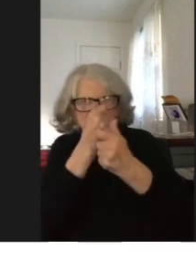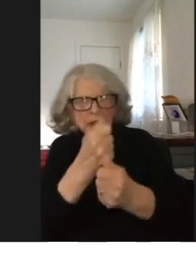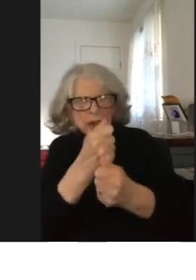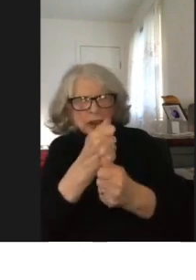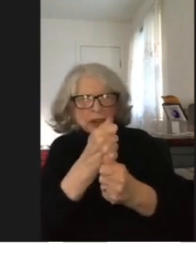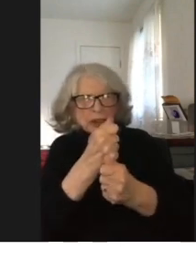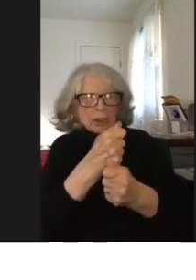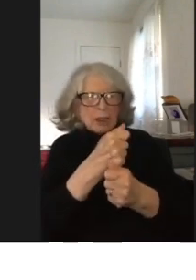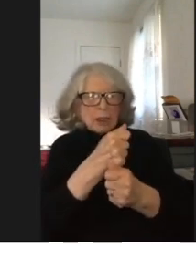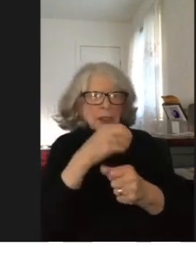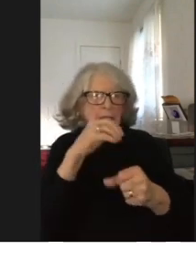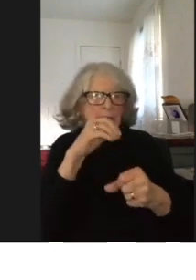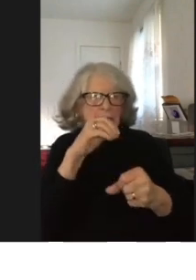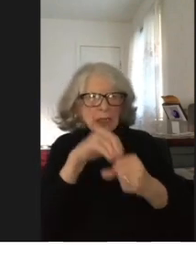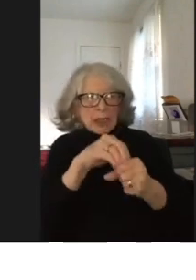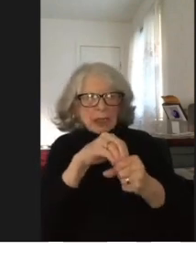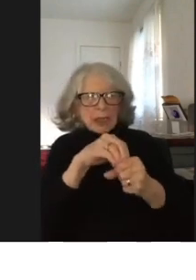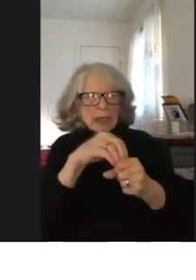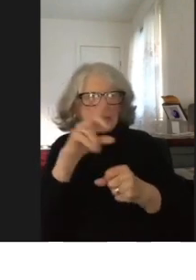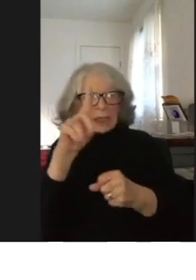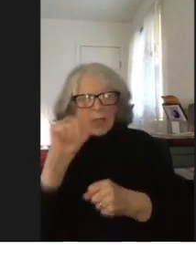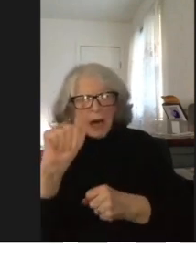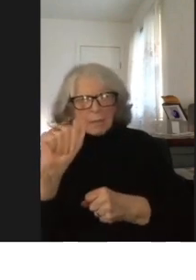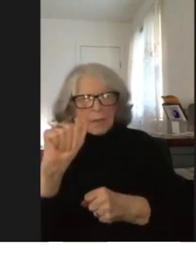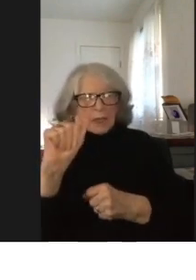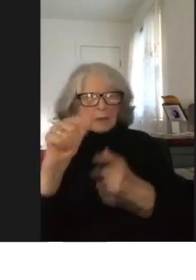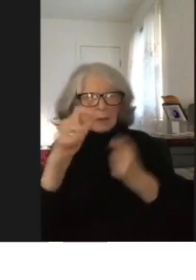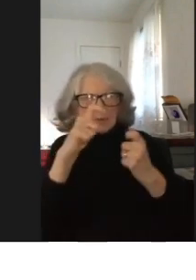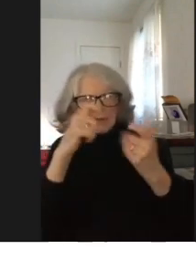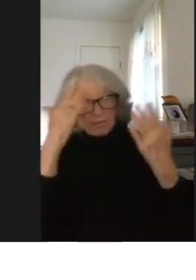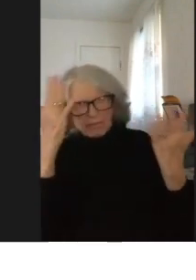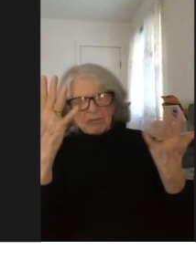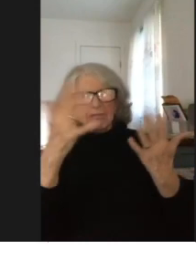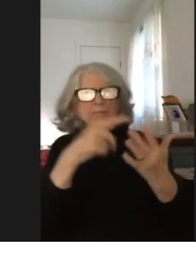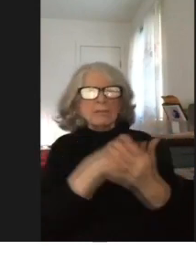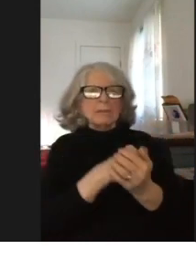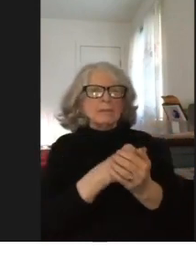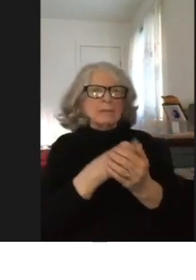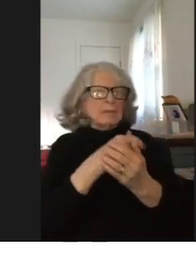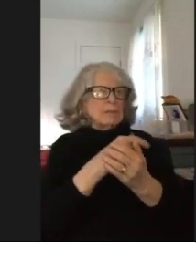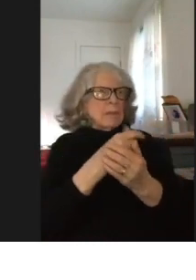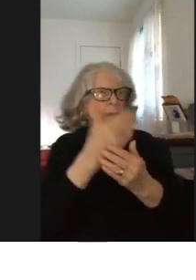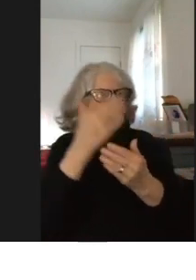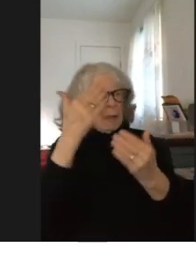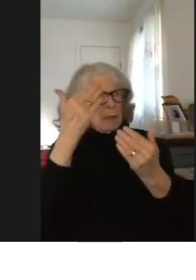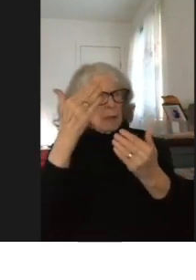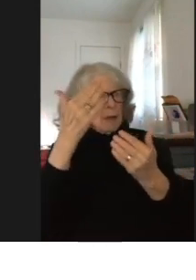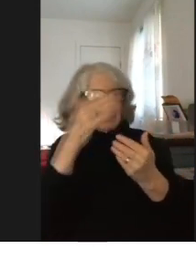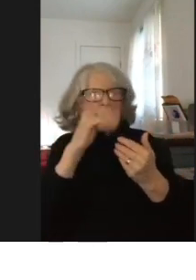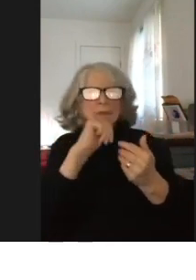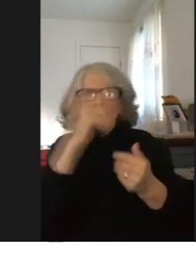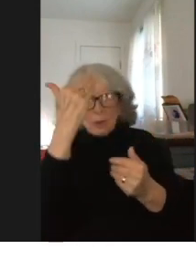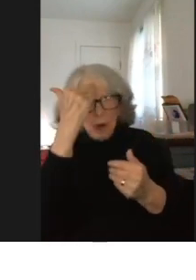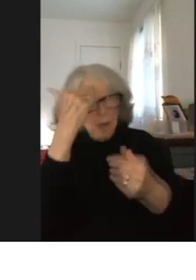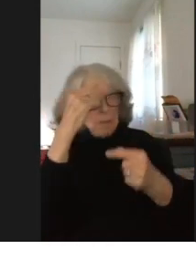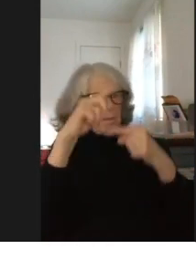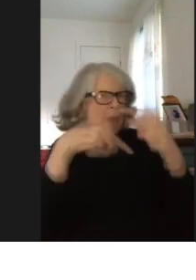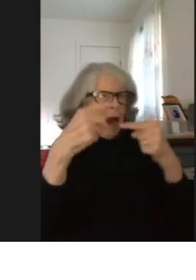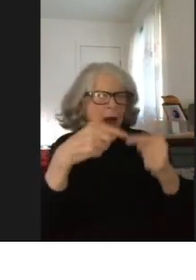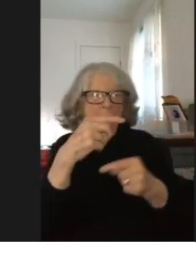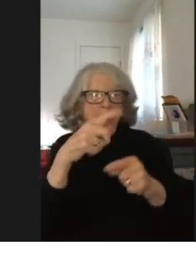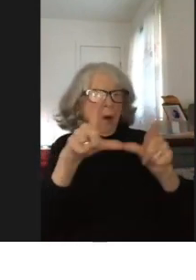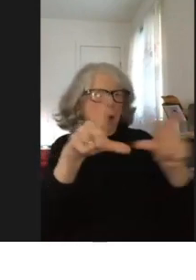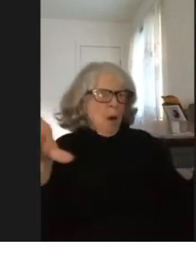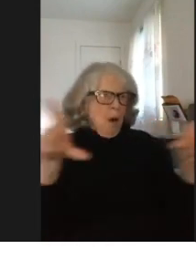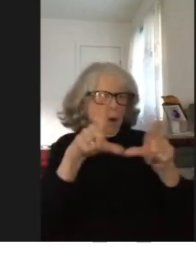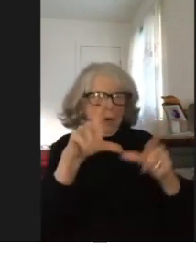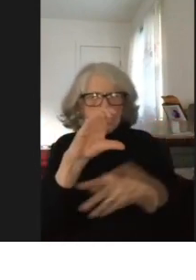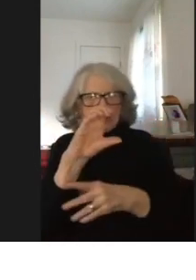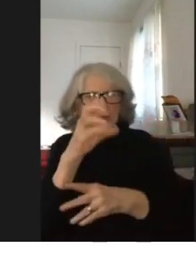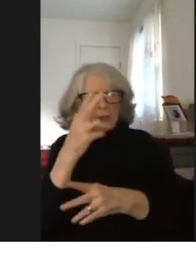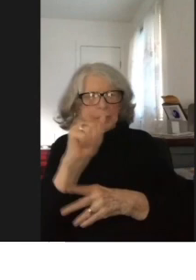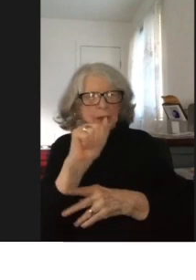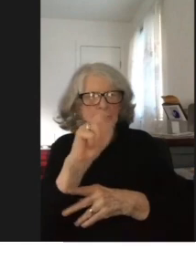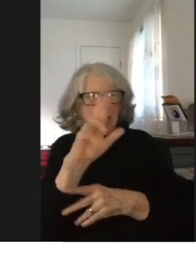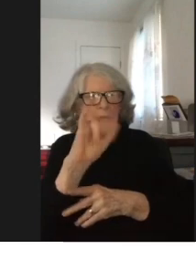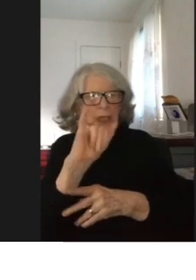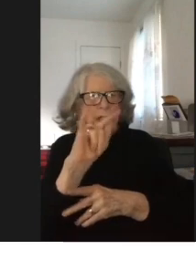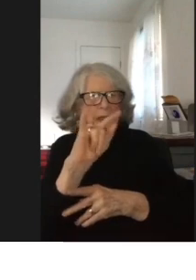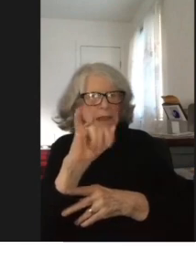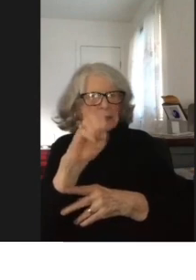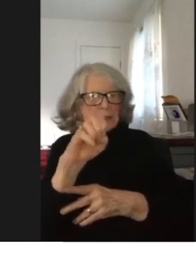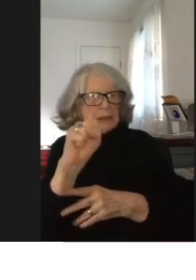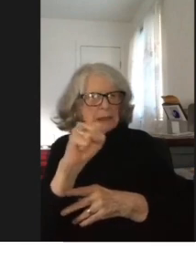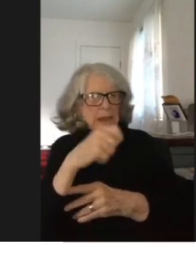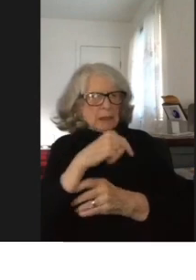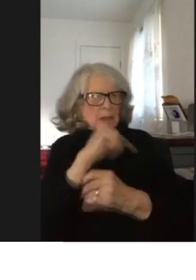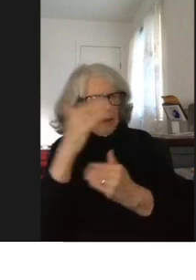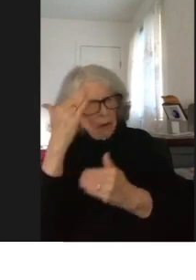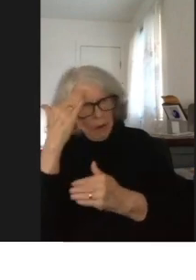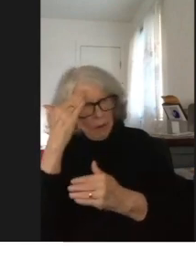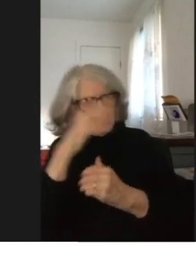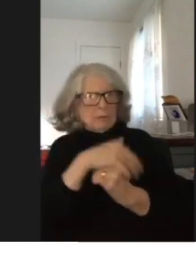Any librarians who are interested in disability information or they need to know